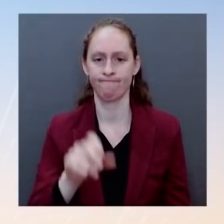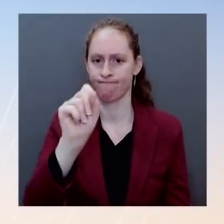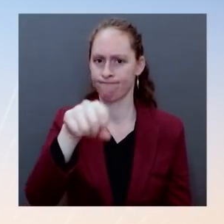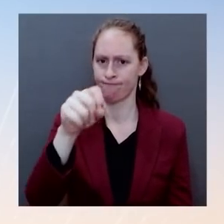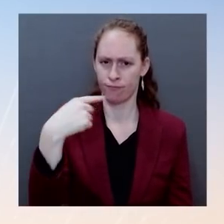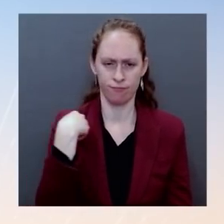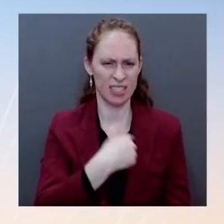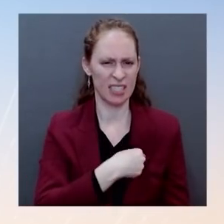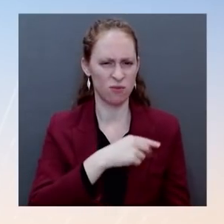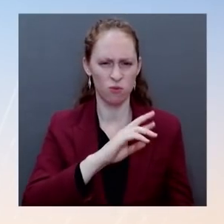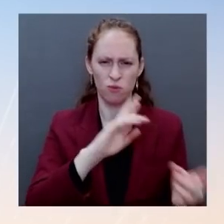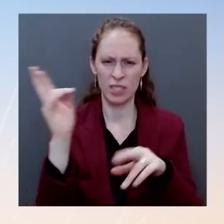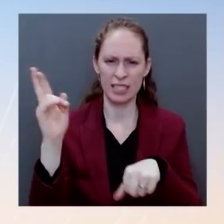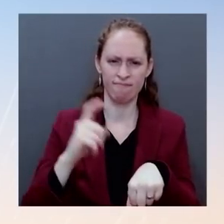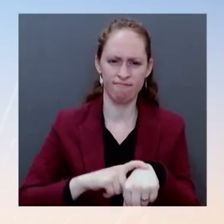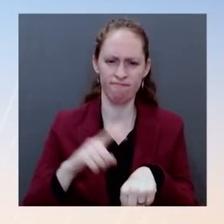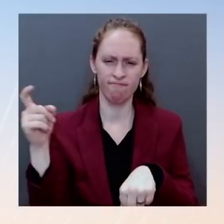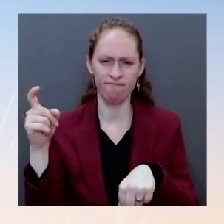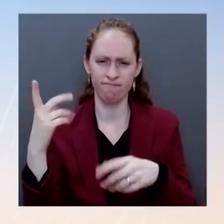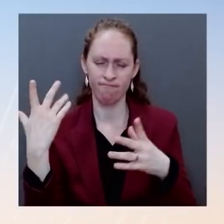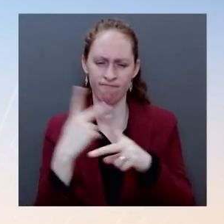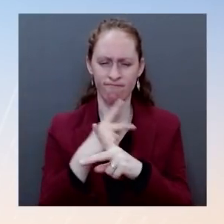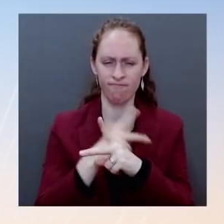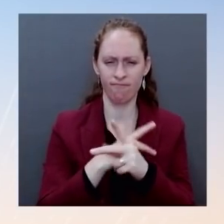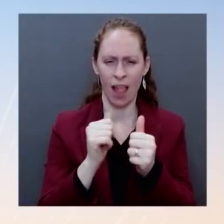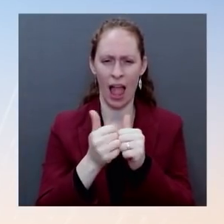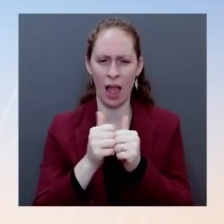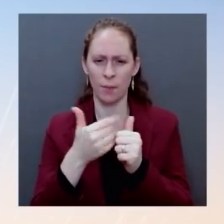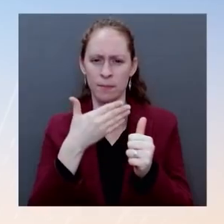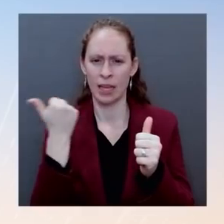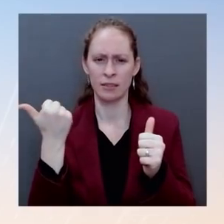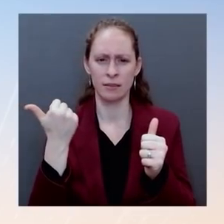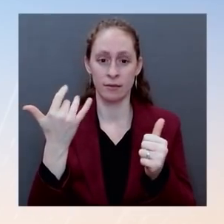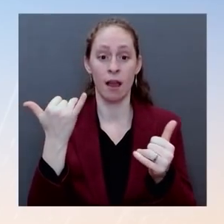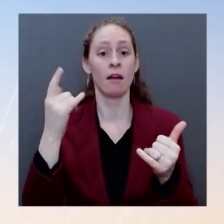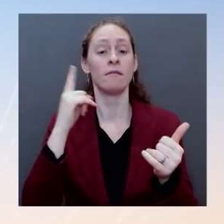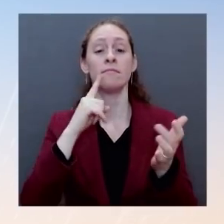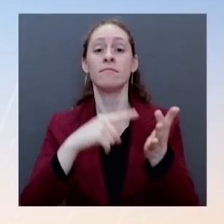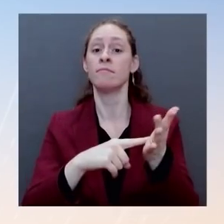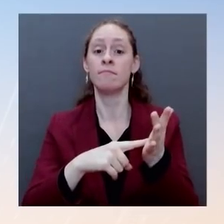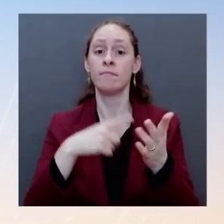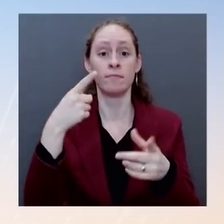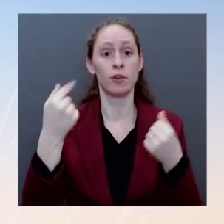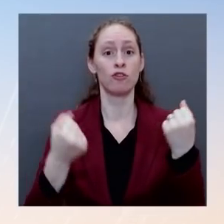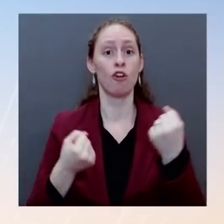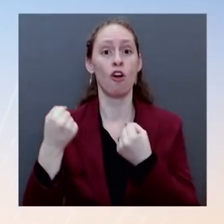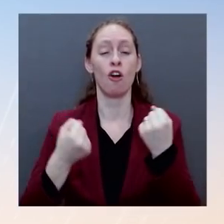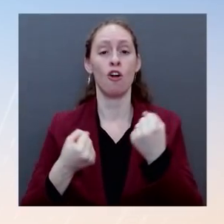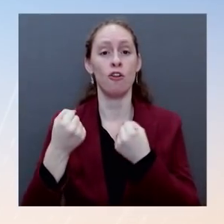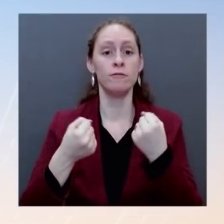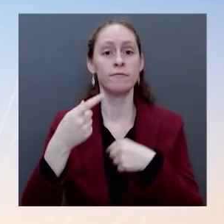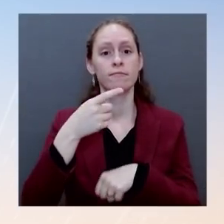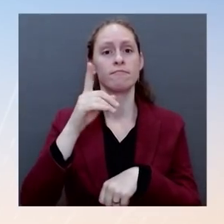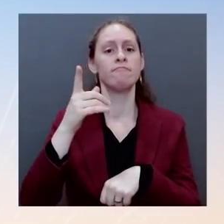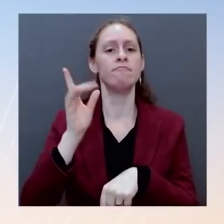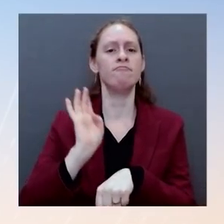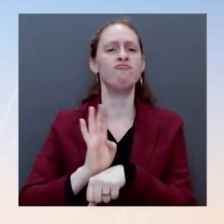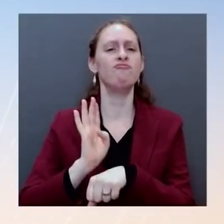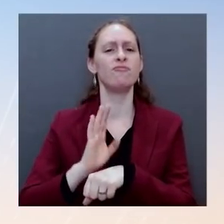that accounts for about one third of what we're seeing in terms of inflationary increases and price increases. And if you look at the purchases of cars,